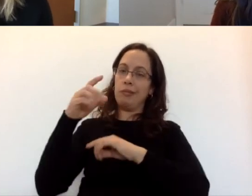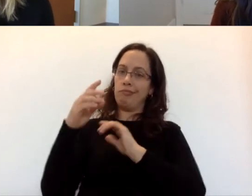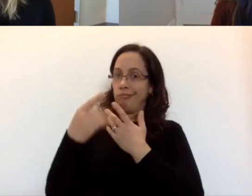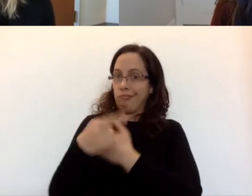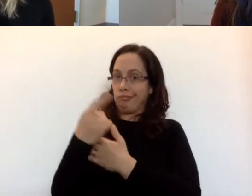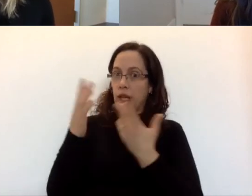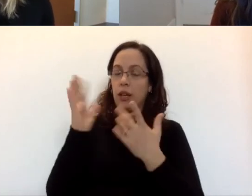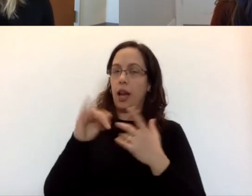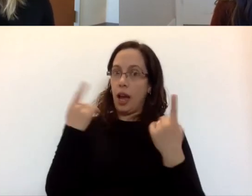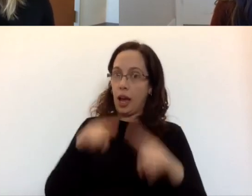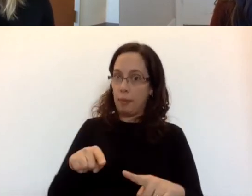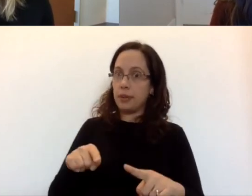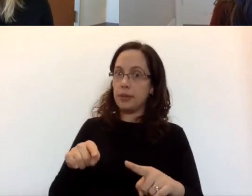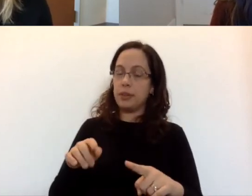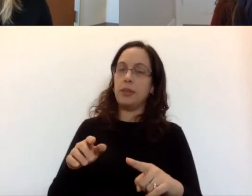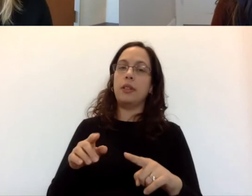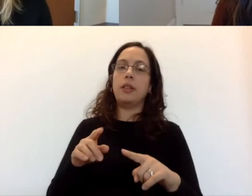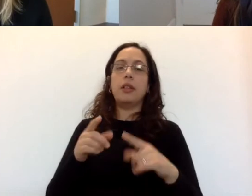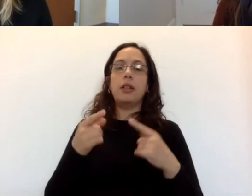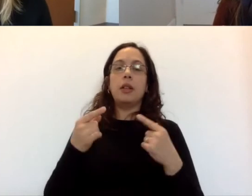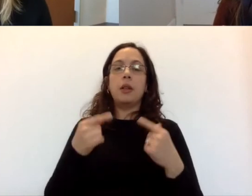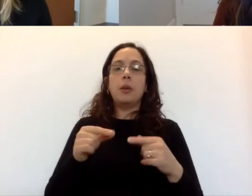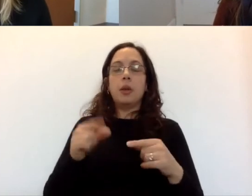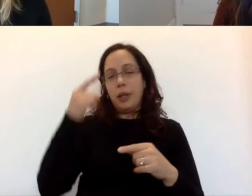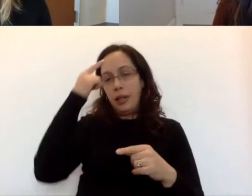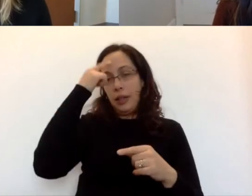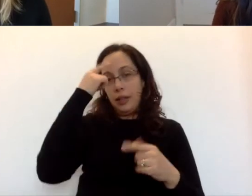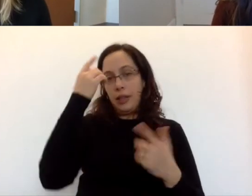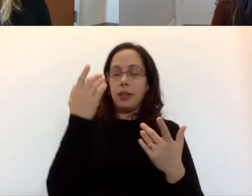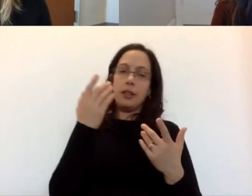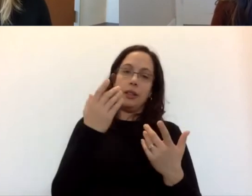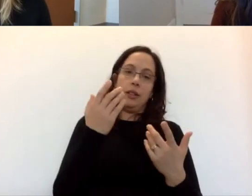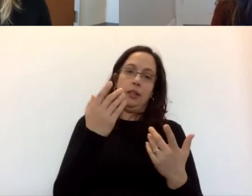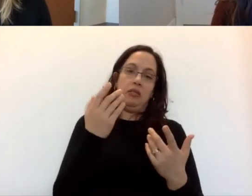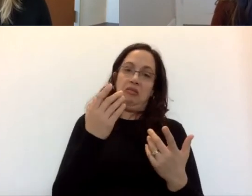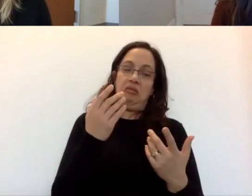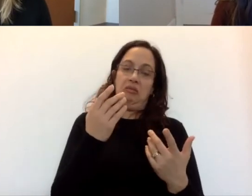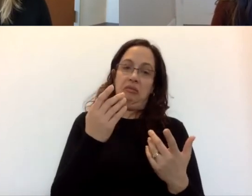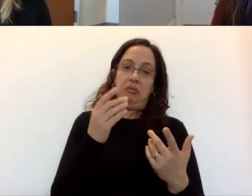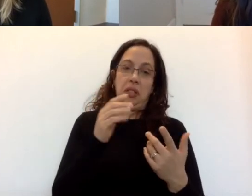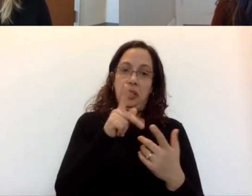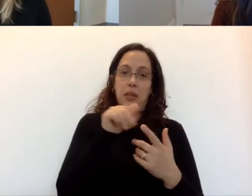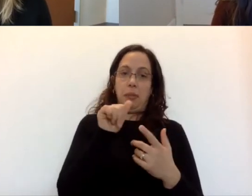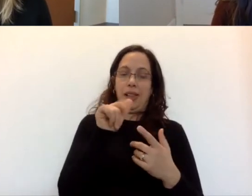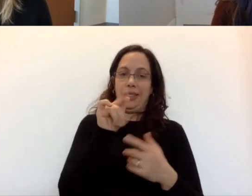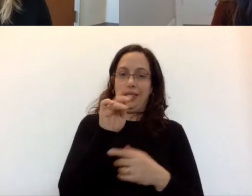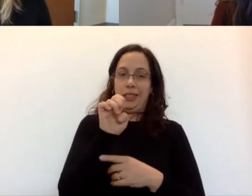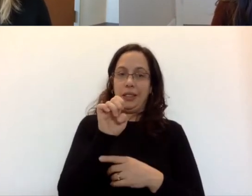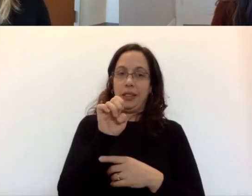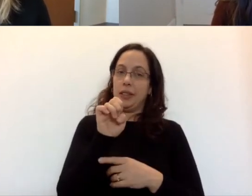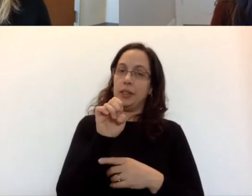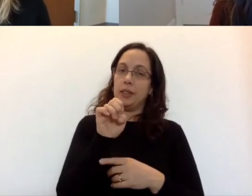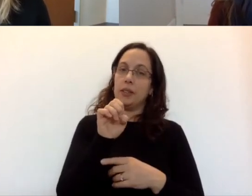about mandate Palestine for instance, one of the many articulations of legal and political